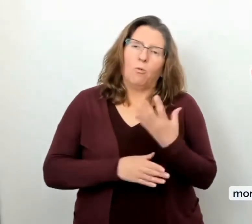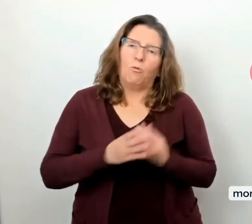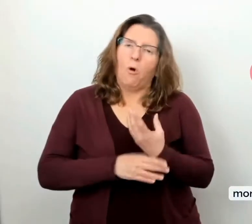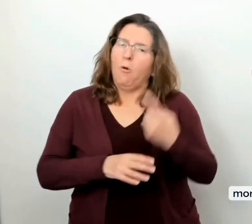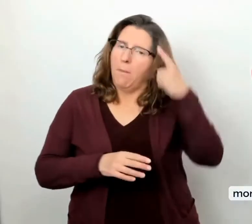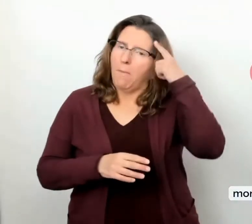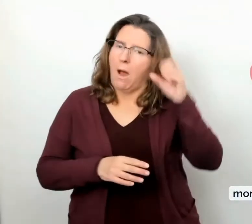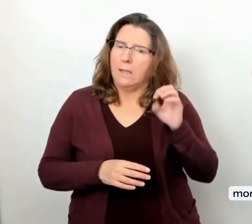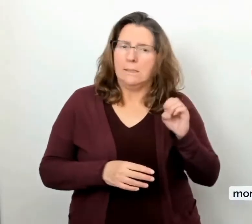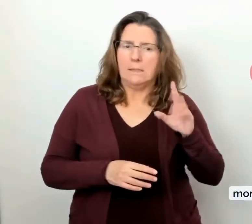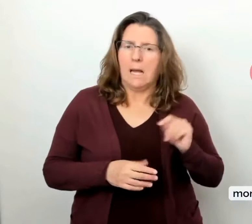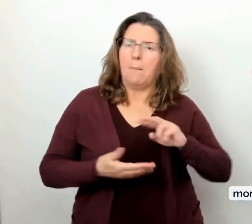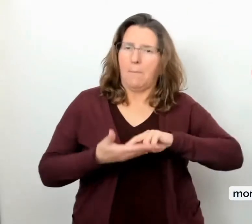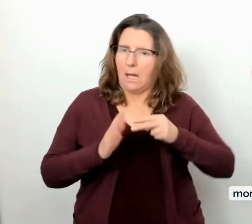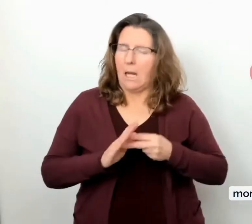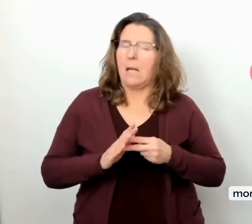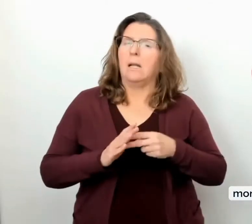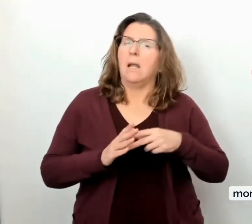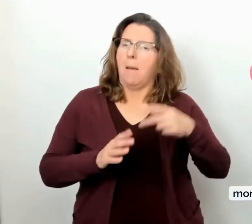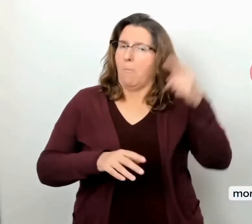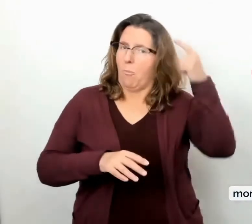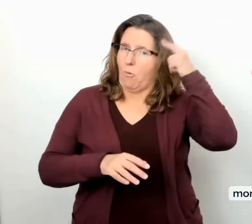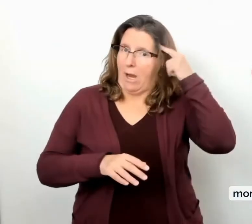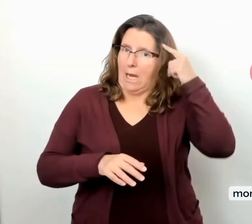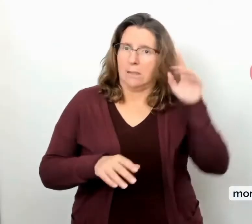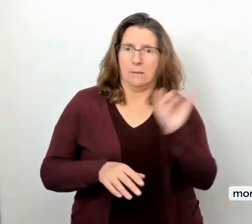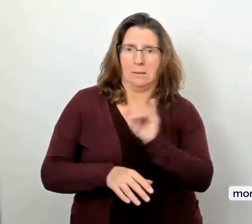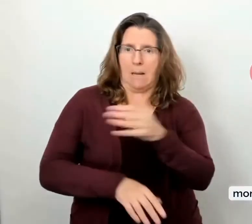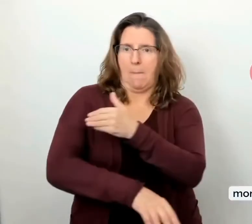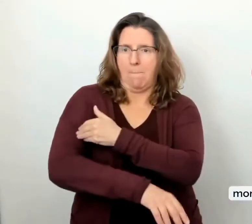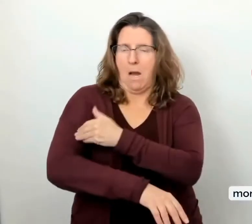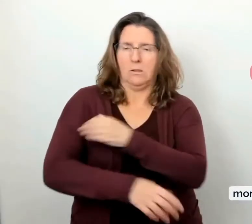Coming from a growth mindset the brain is considered a muscle,